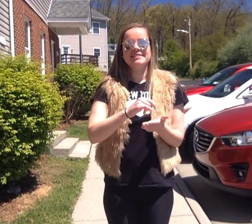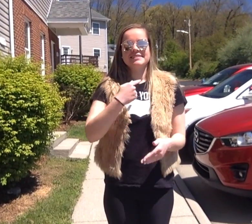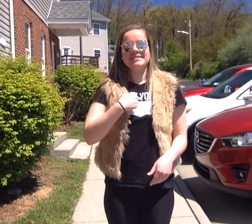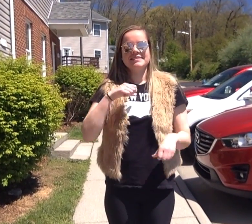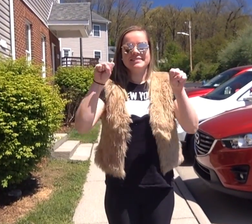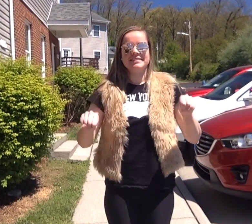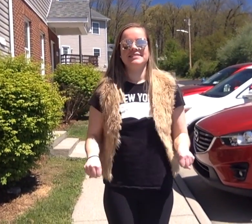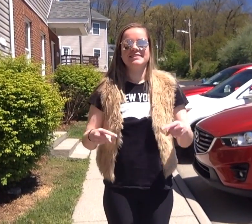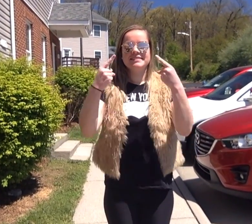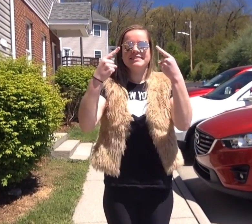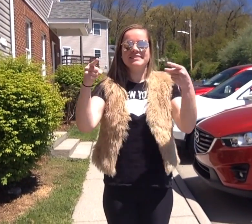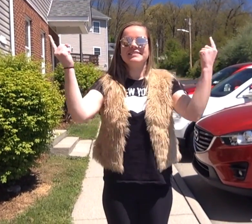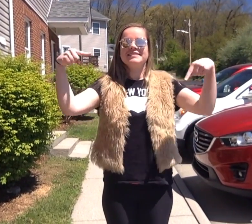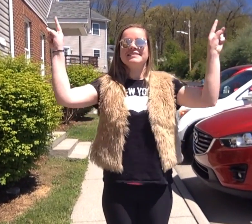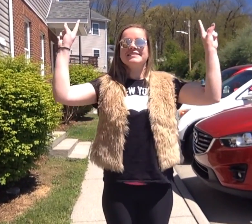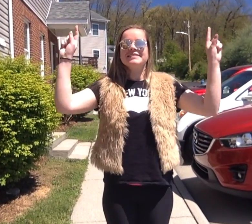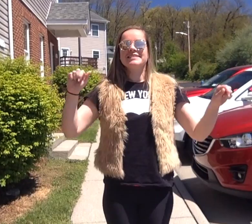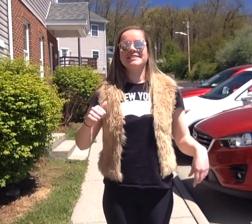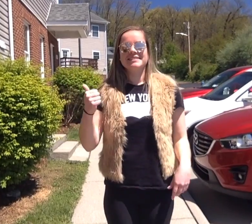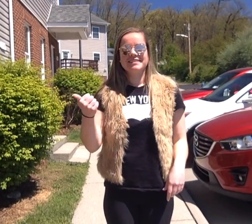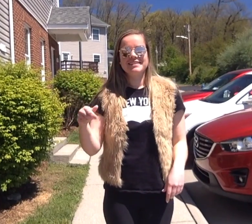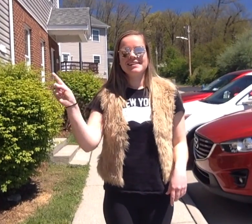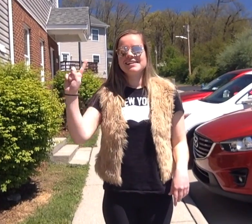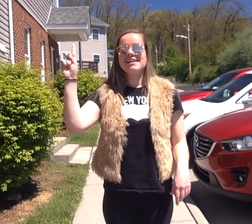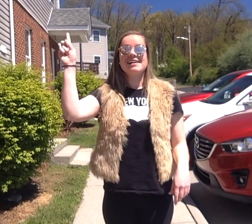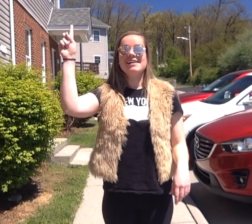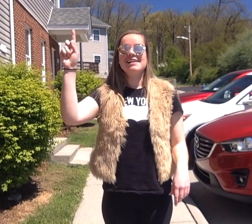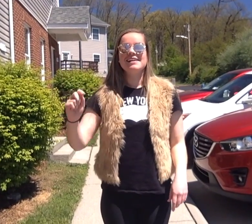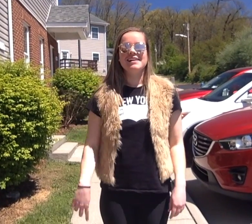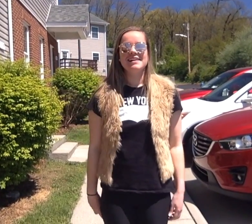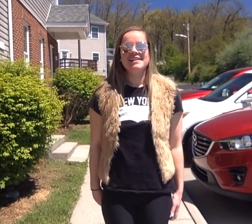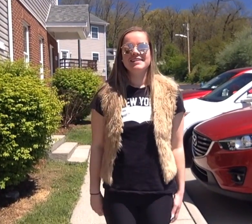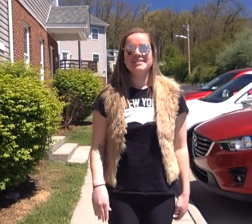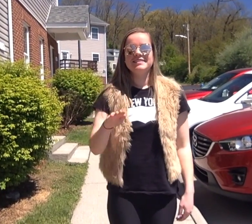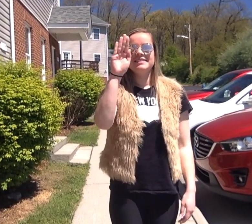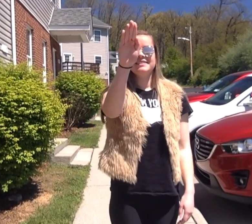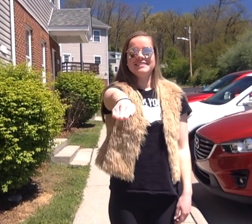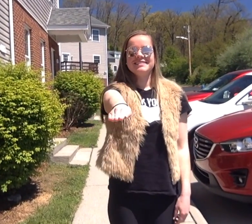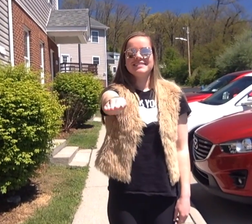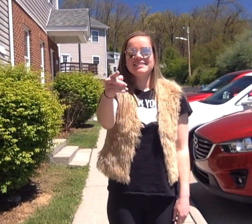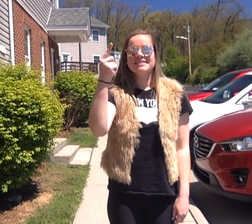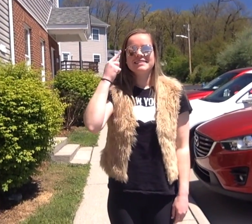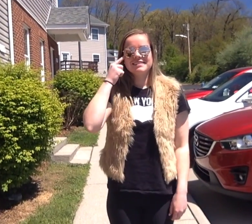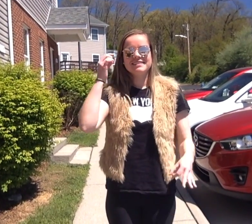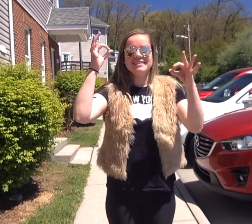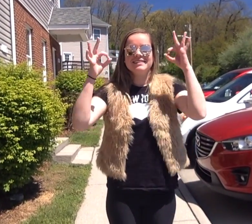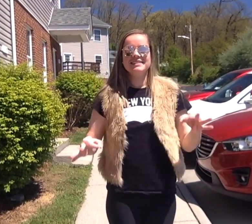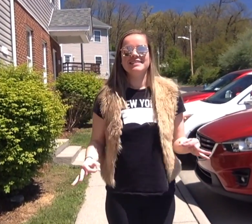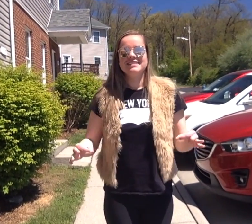I'll make it anywhere It's up to you